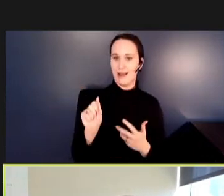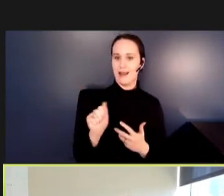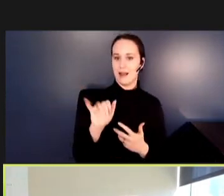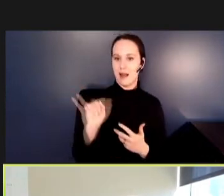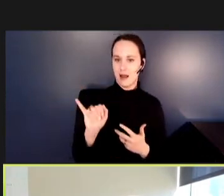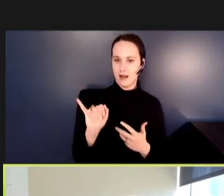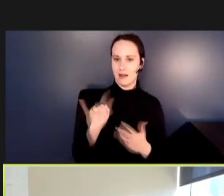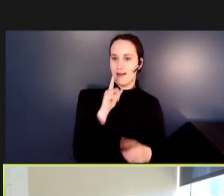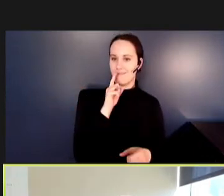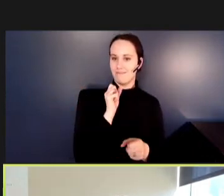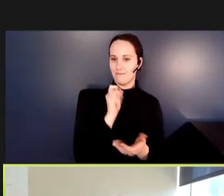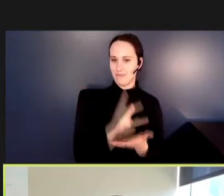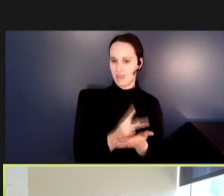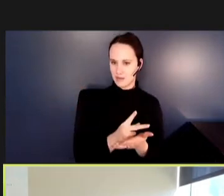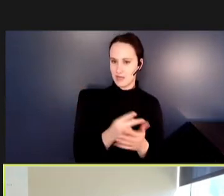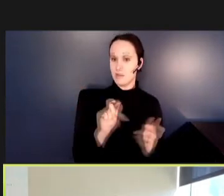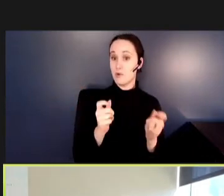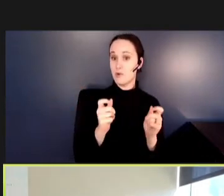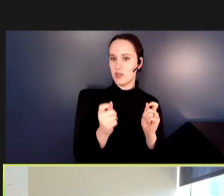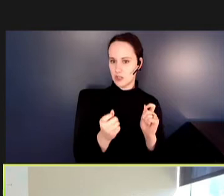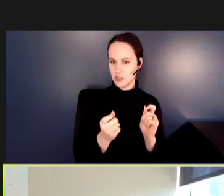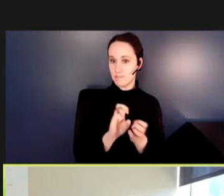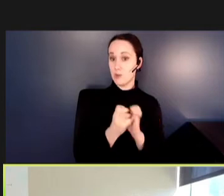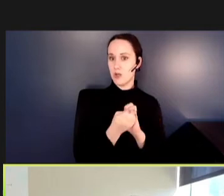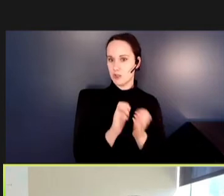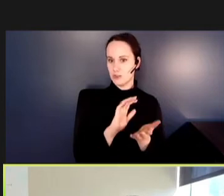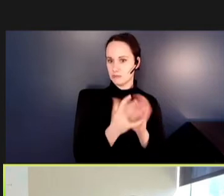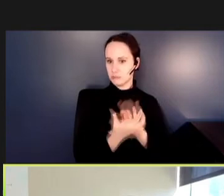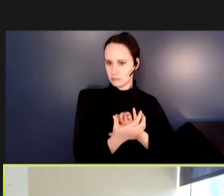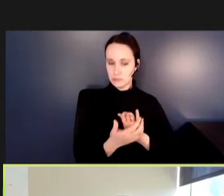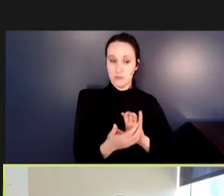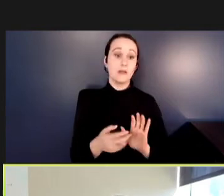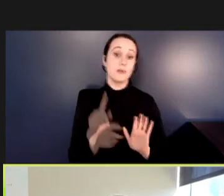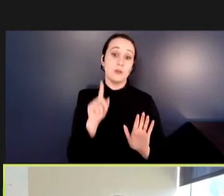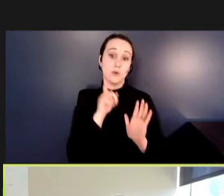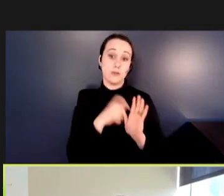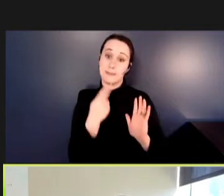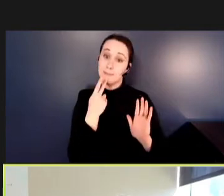The original best in class is shown in pink here. So in just a couple of months,